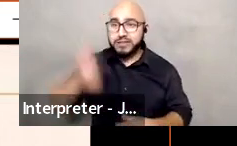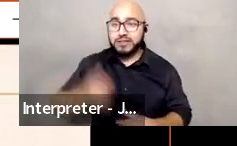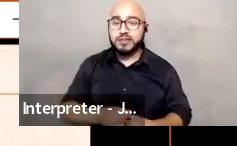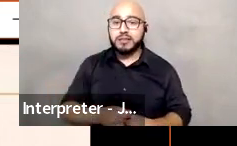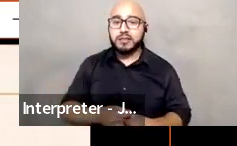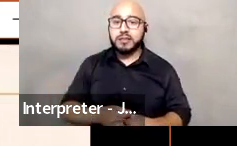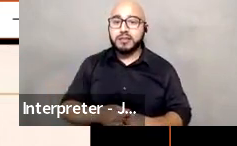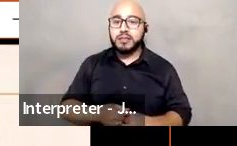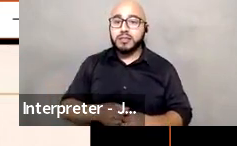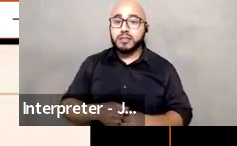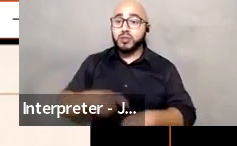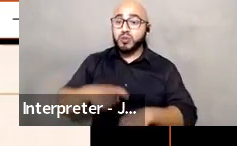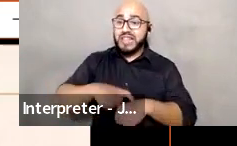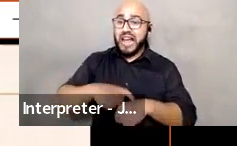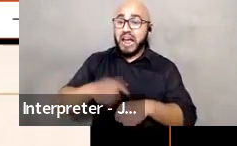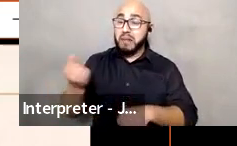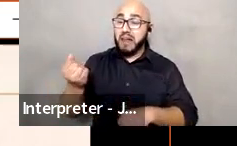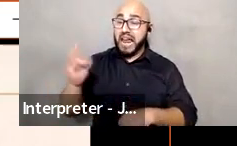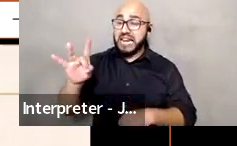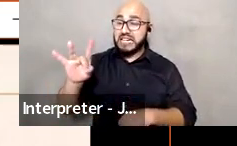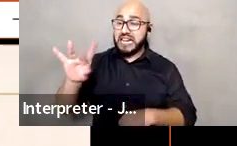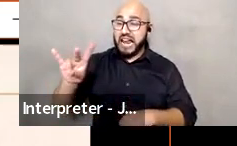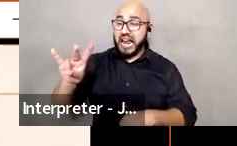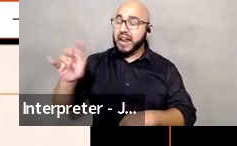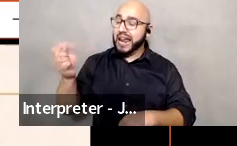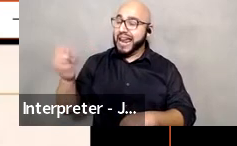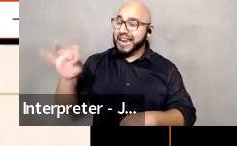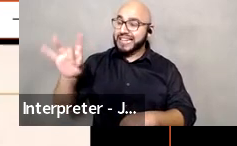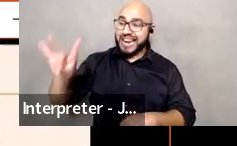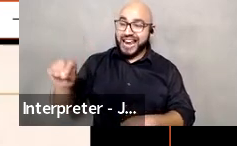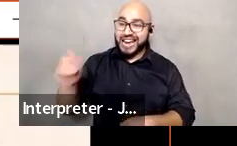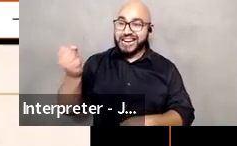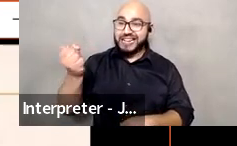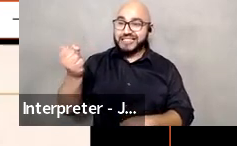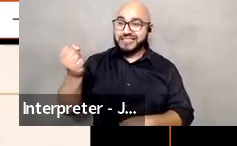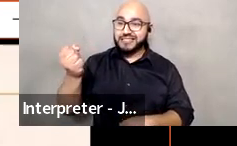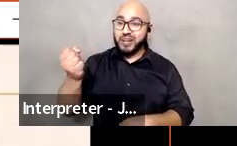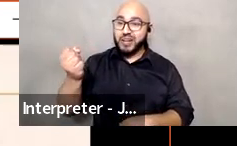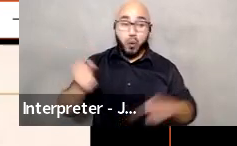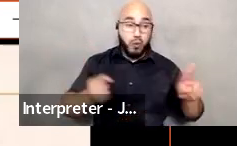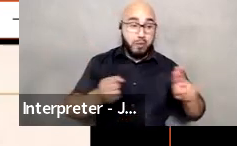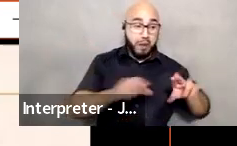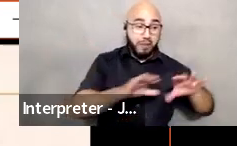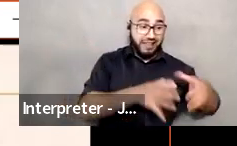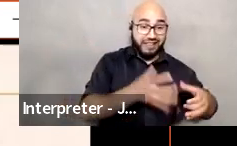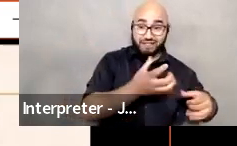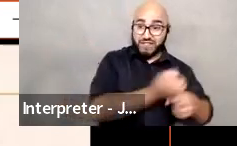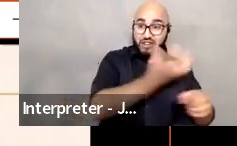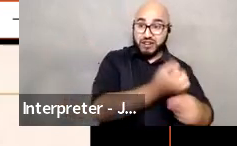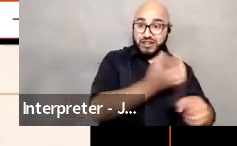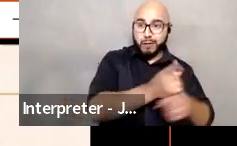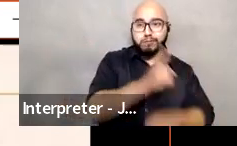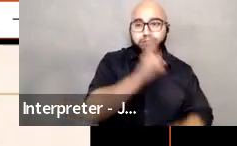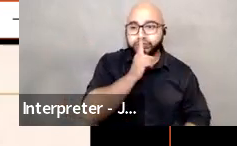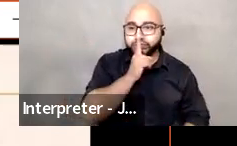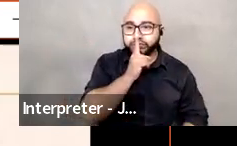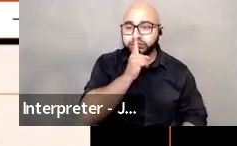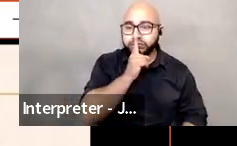The 1880s, we don't see any more. Republican. Victories. In the South. Or we see, I should say, very few.